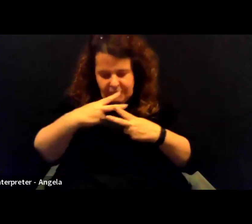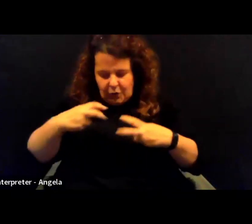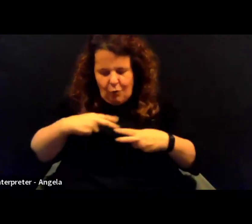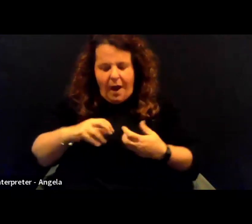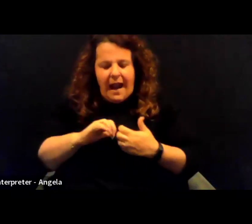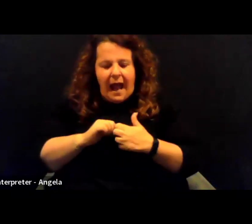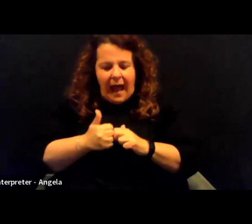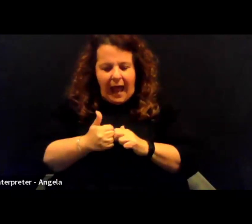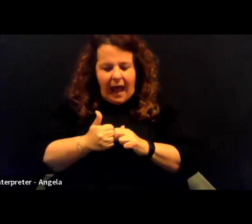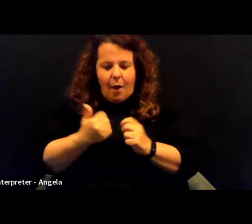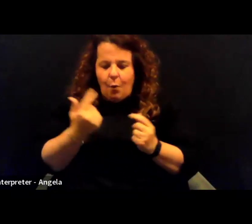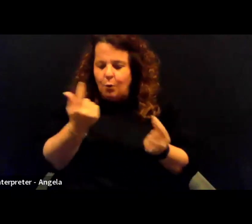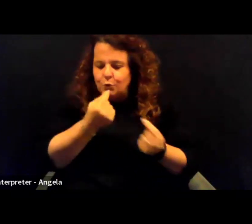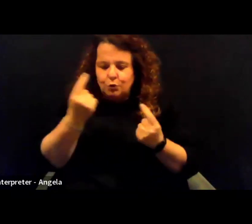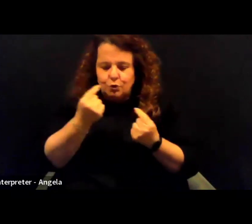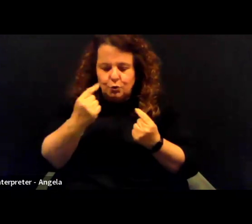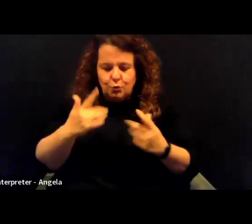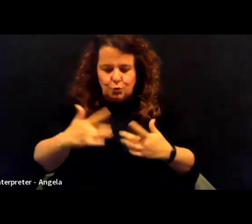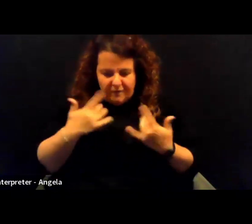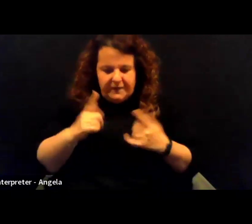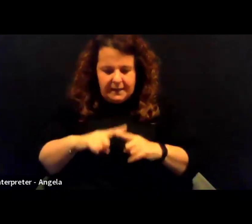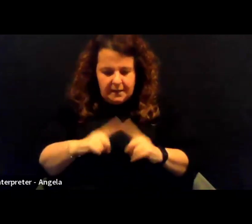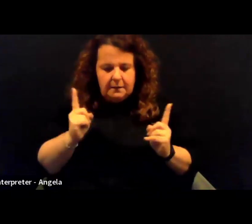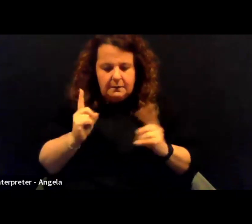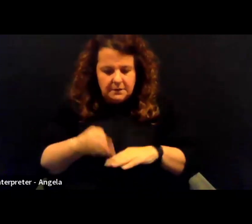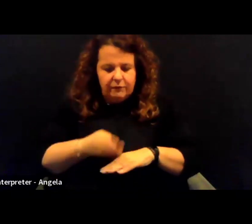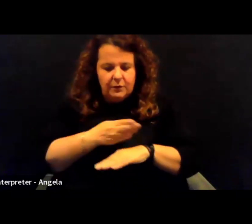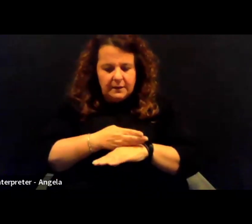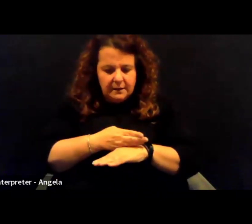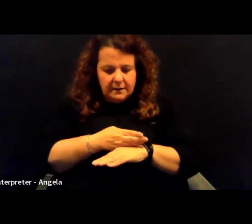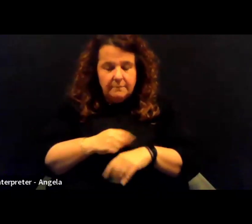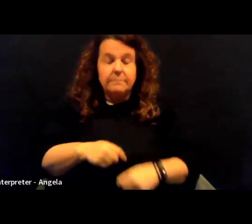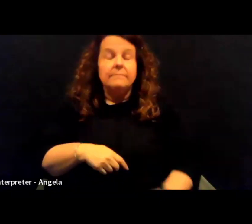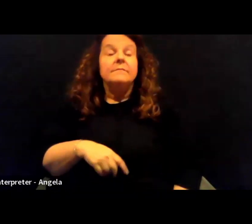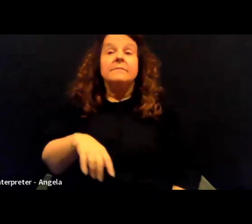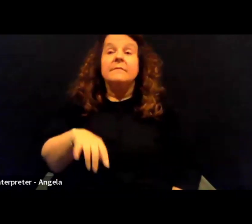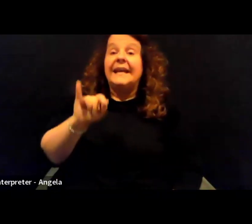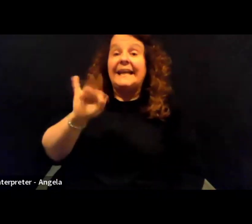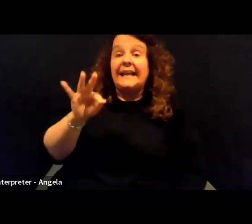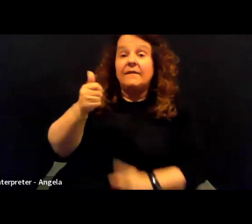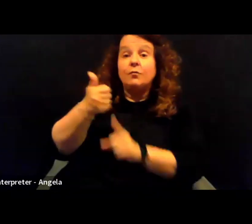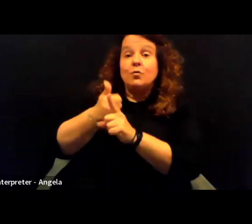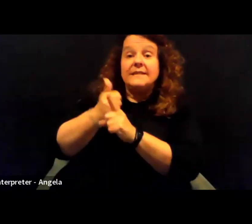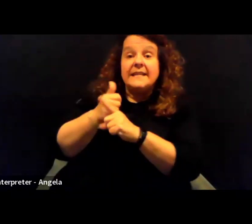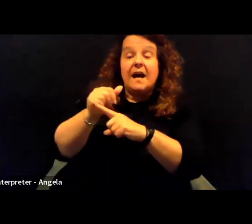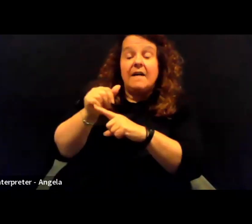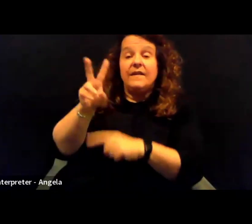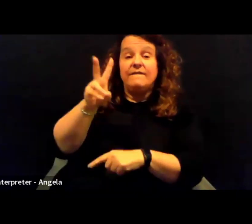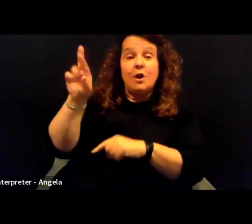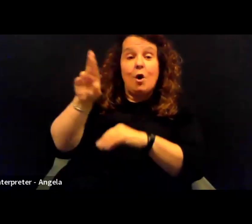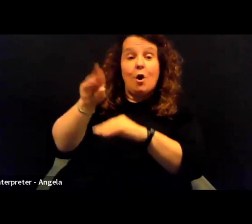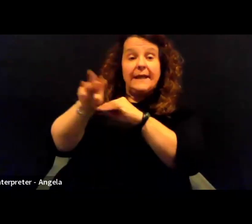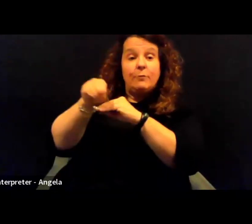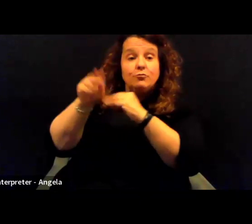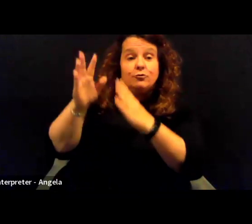If you are a counselor, having some compassion and also helping, you know, The individual